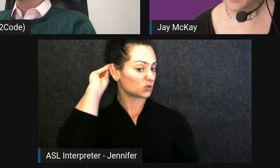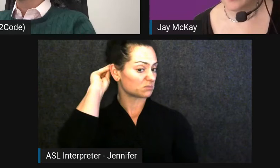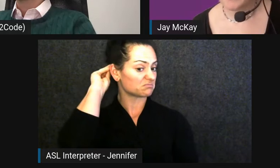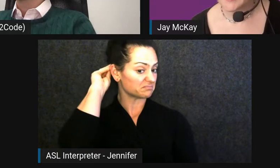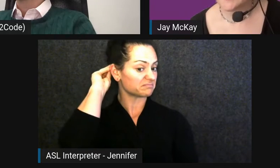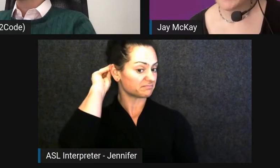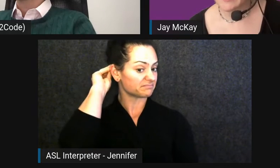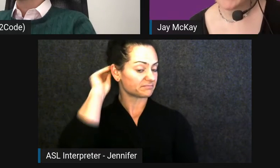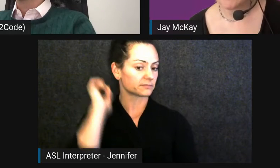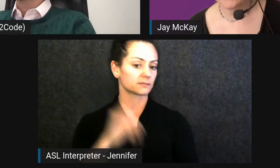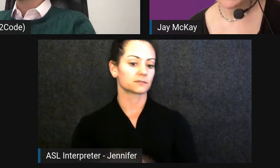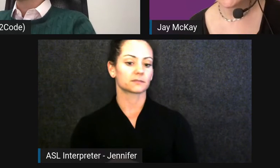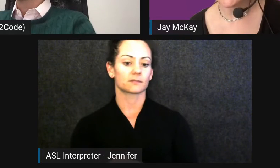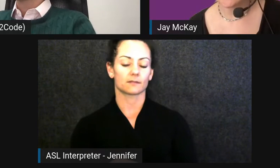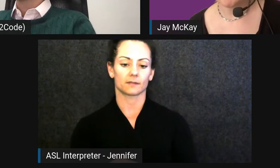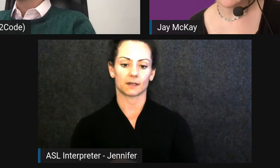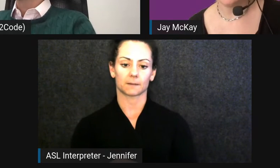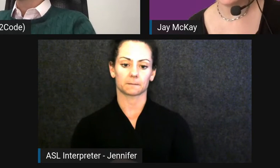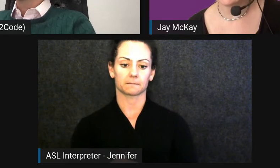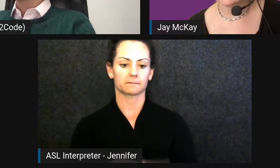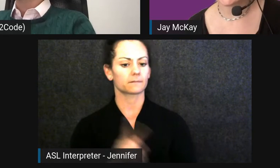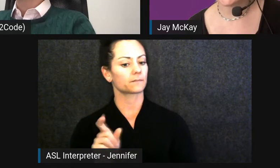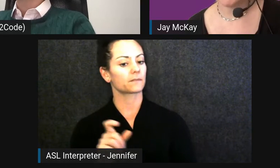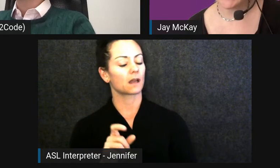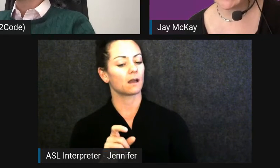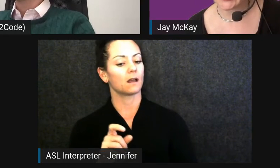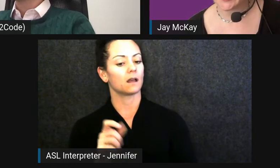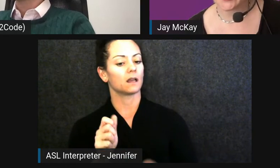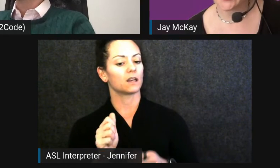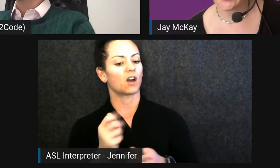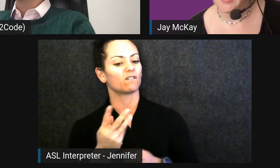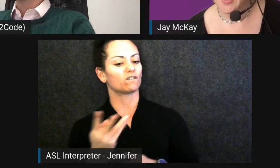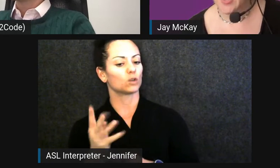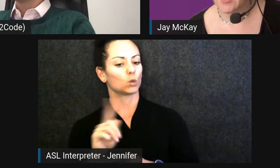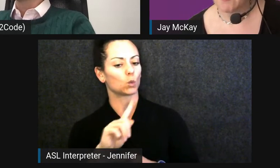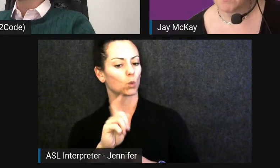Right. Then we have a couple questions about the accessibility checkers.